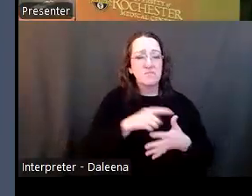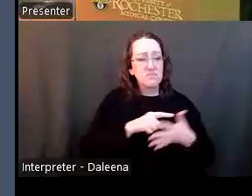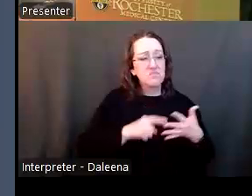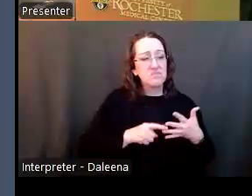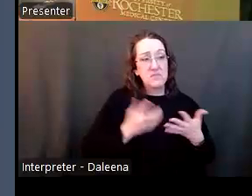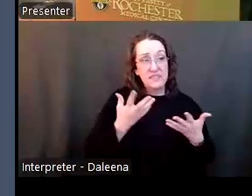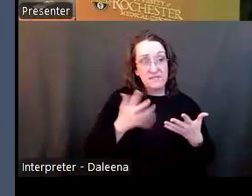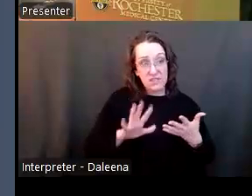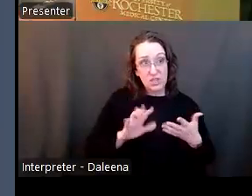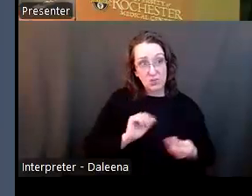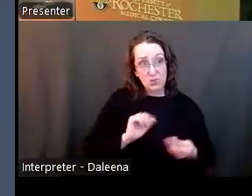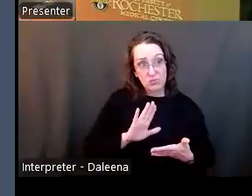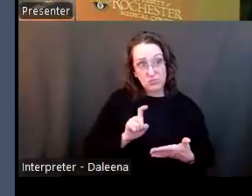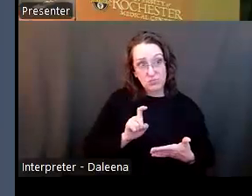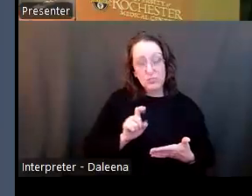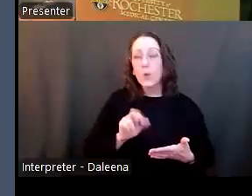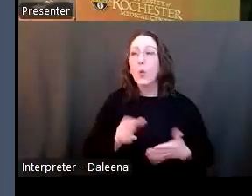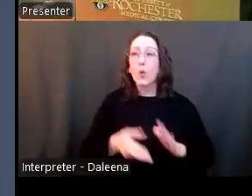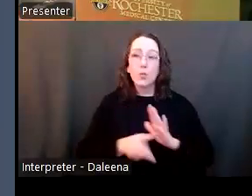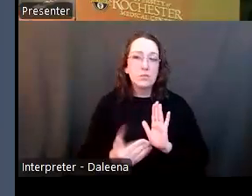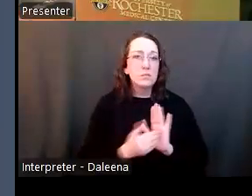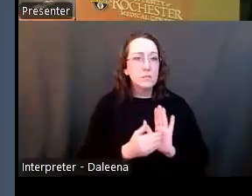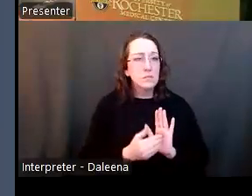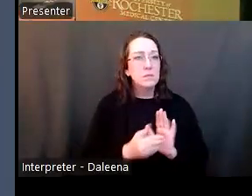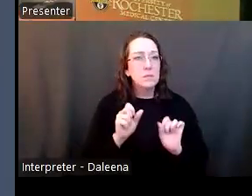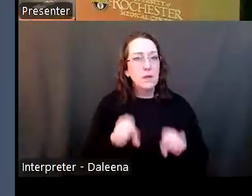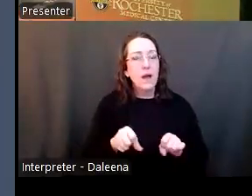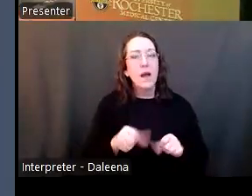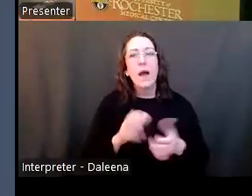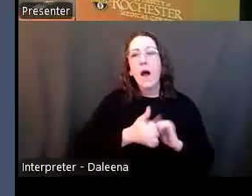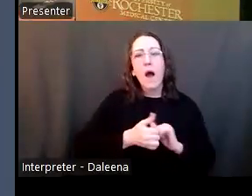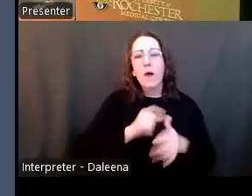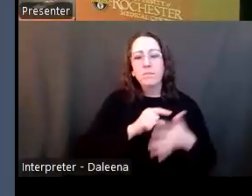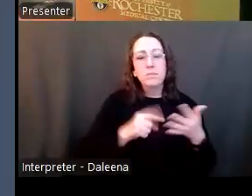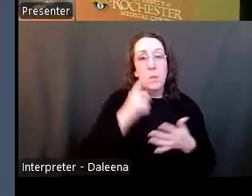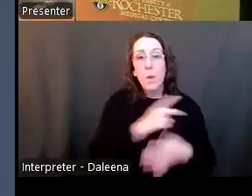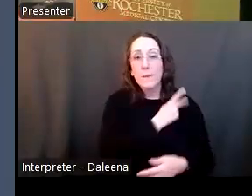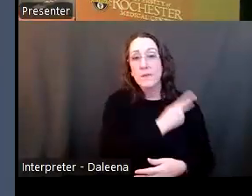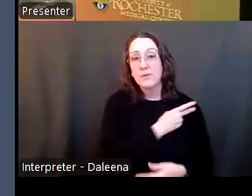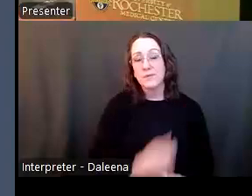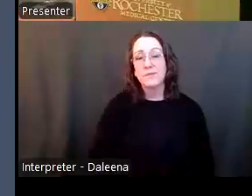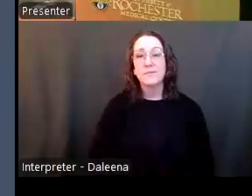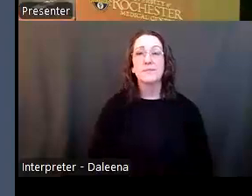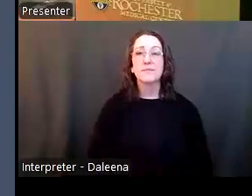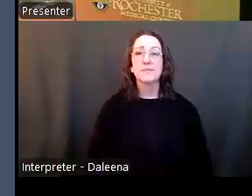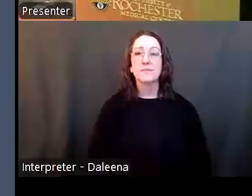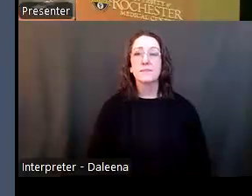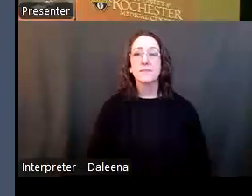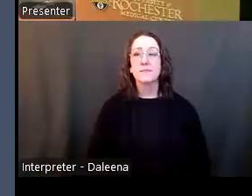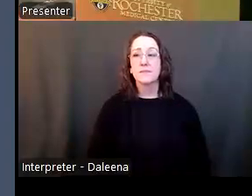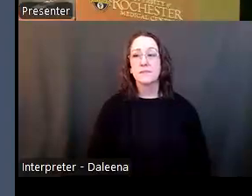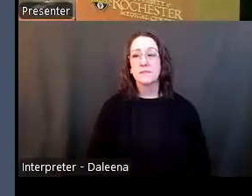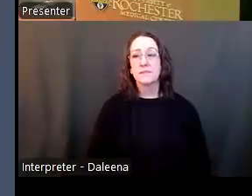addressed or review them again um how can we get this for the patient and then uh the last which is